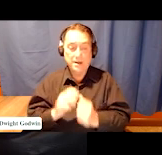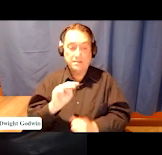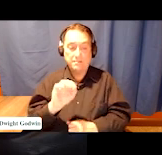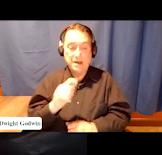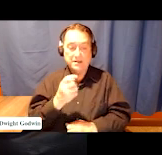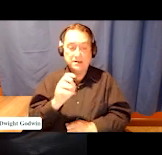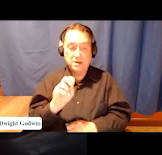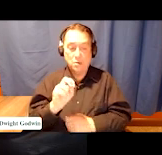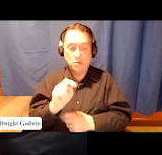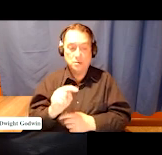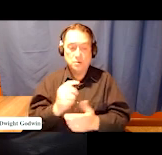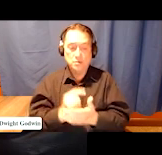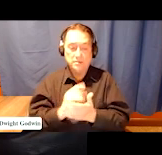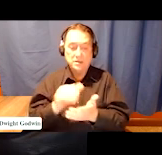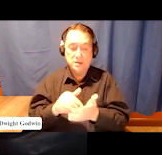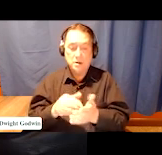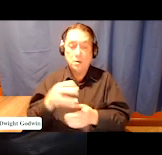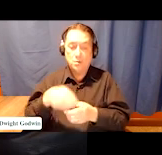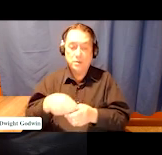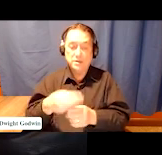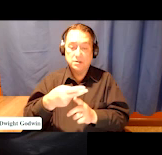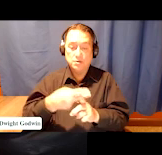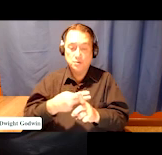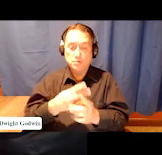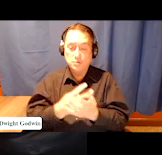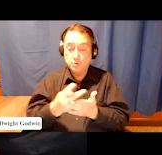and within two weeks he was placed in one of our CRT shelter beds.